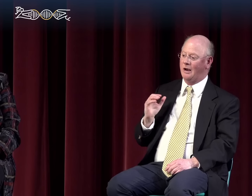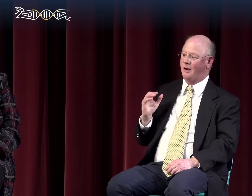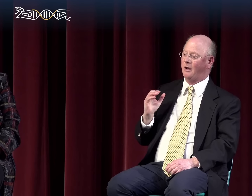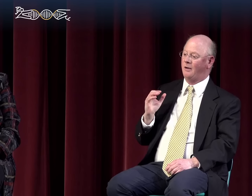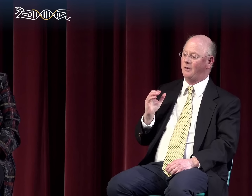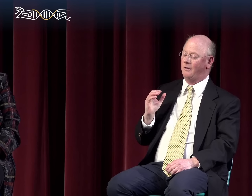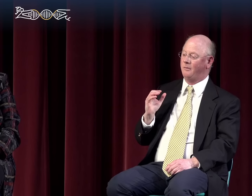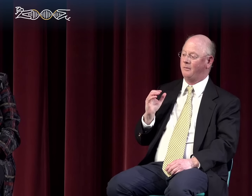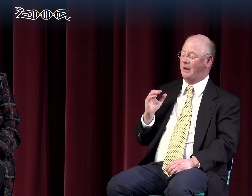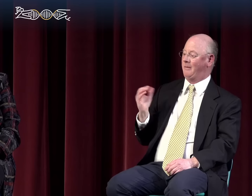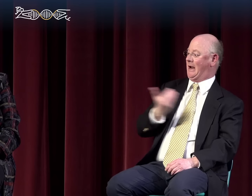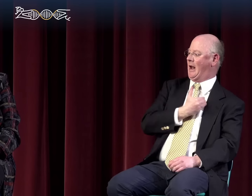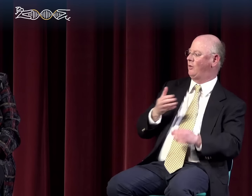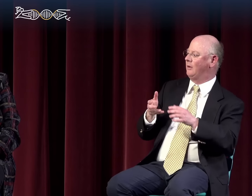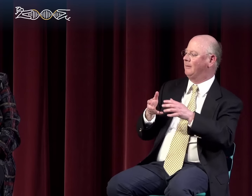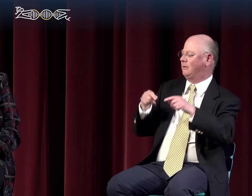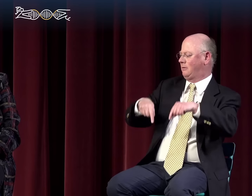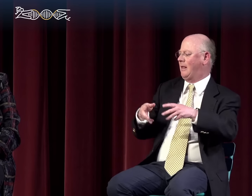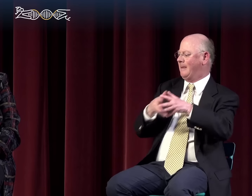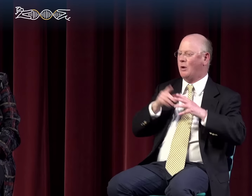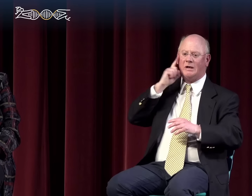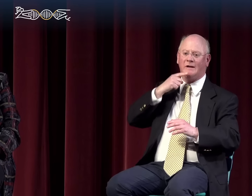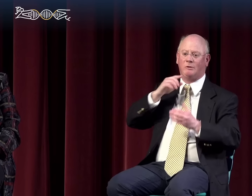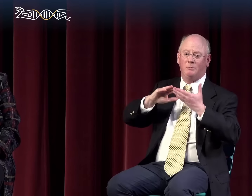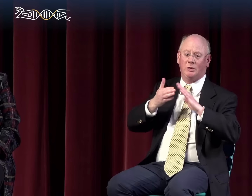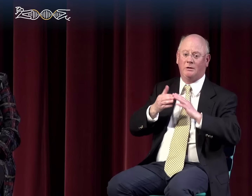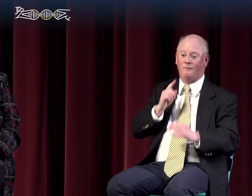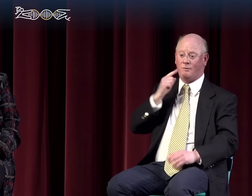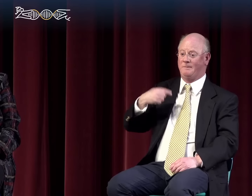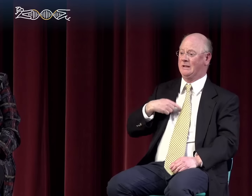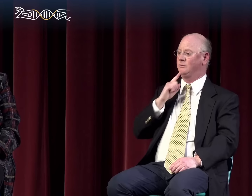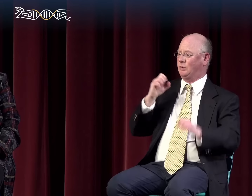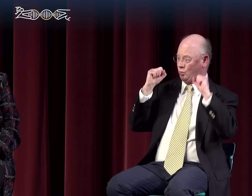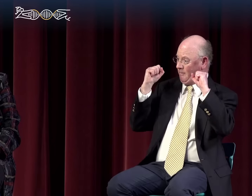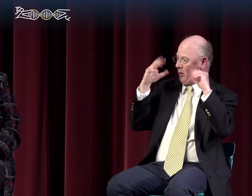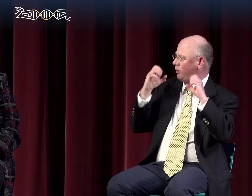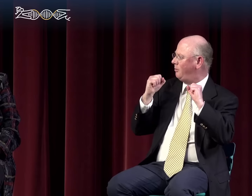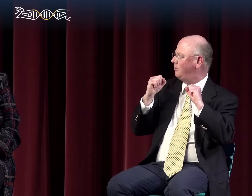And the American Deaf community, for me, is most remarkable because over